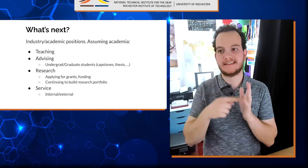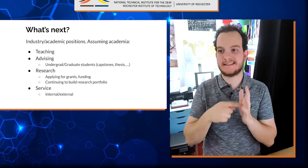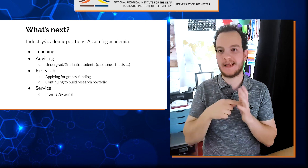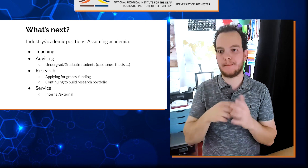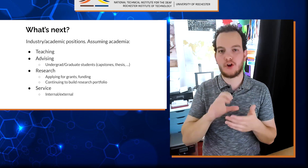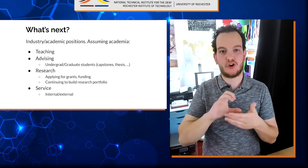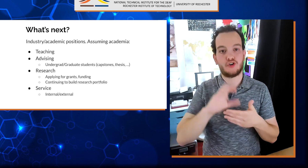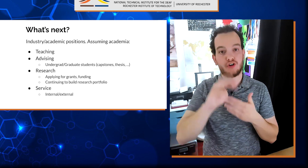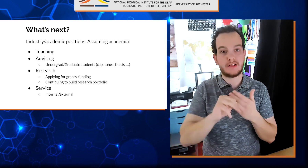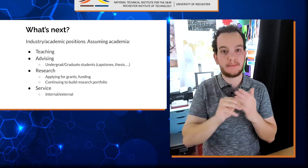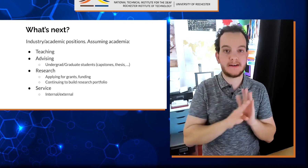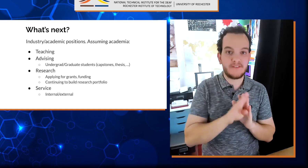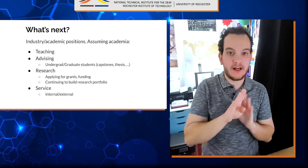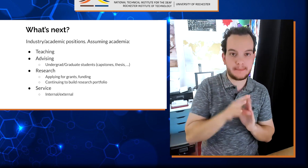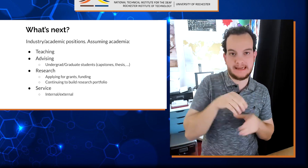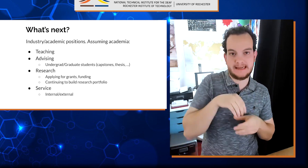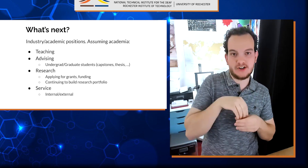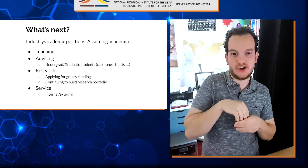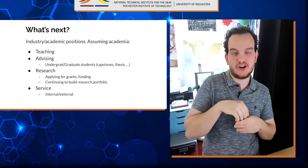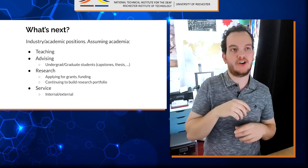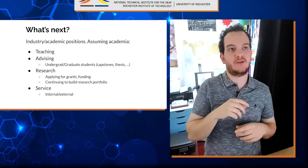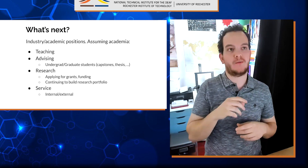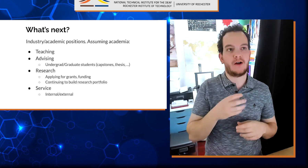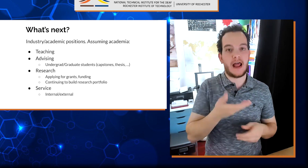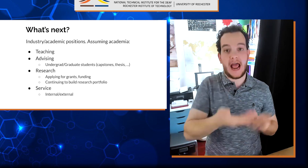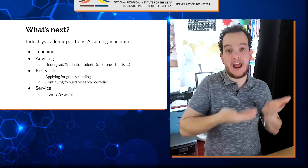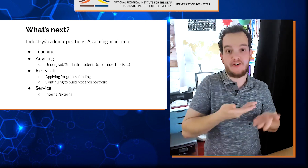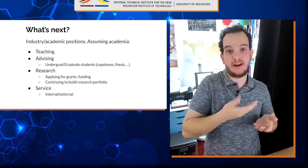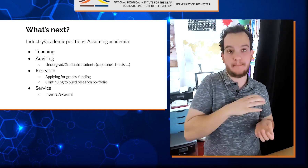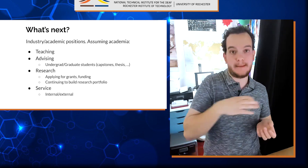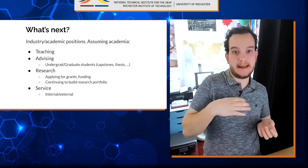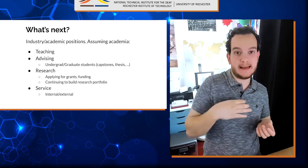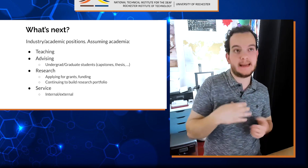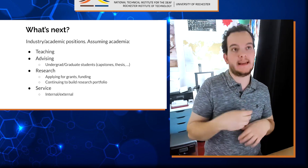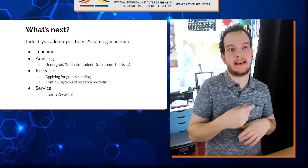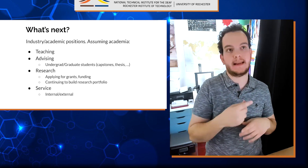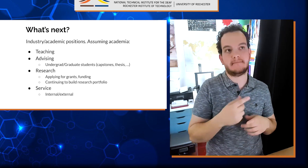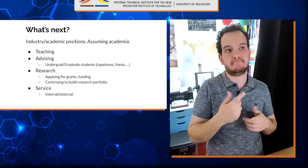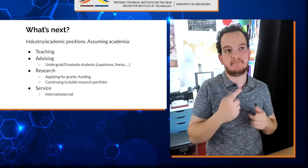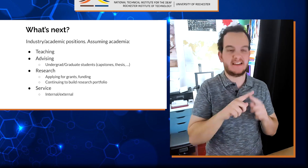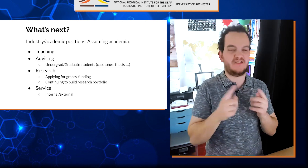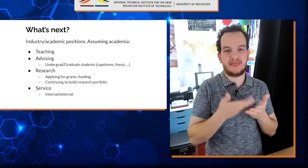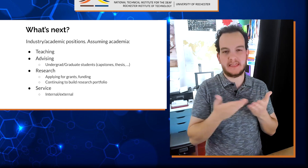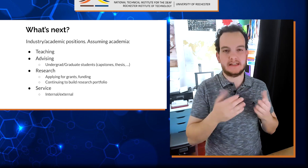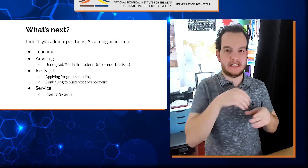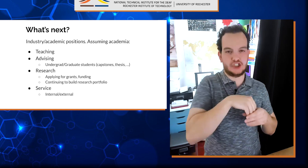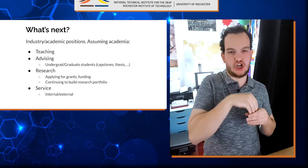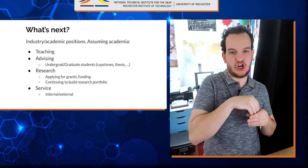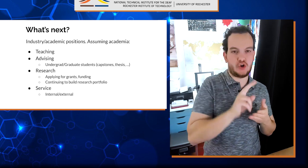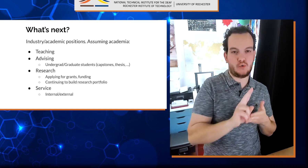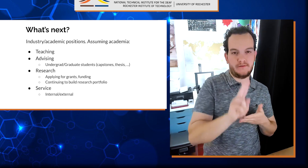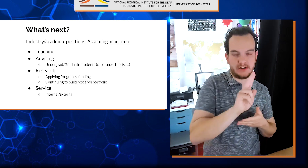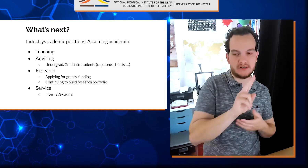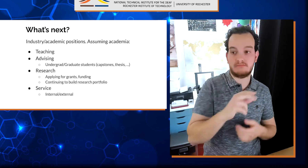And then, of course, there's also service. So that means internal curriculum development, search and hiring committees,